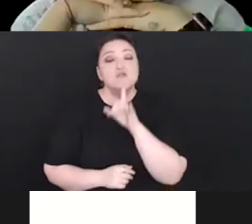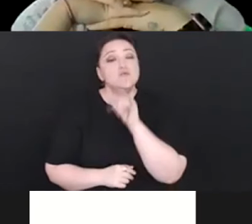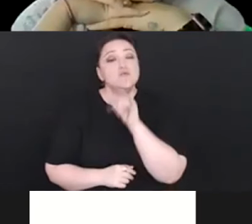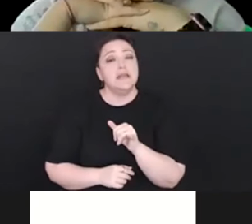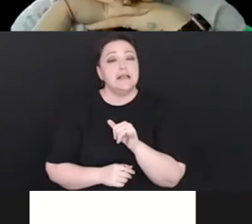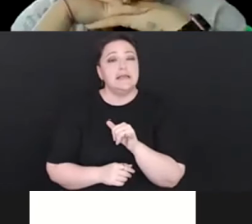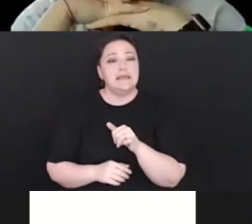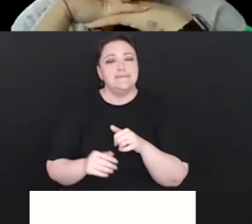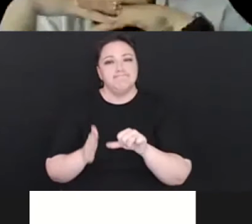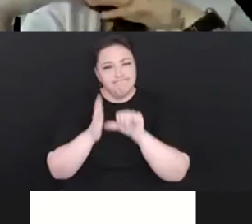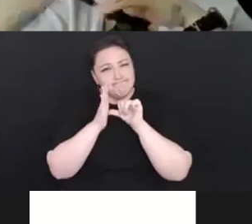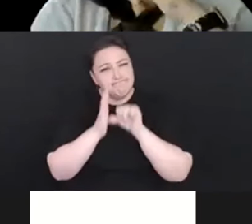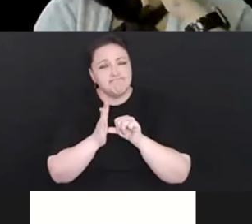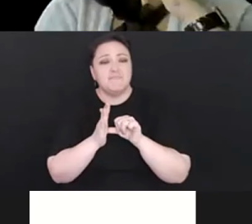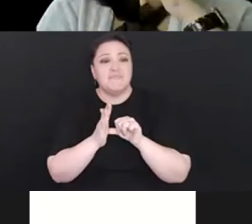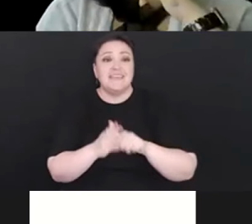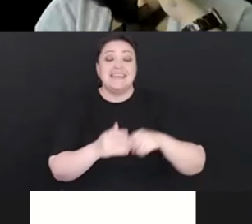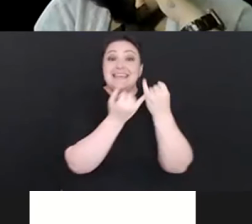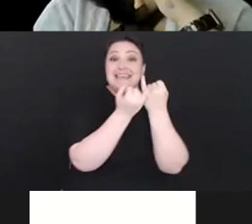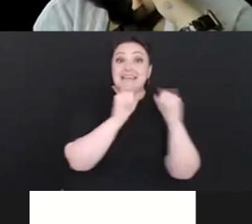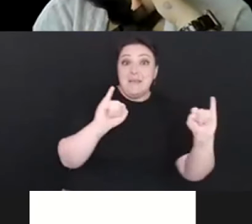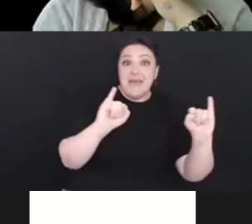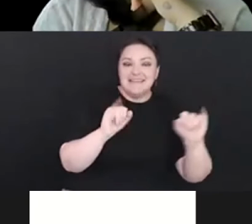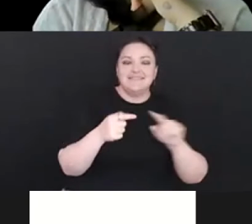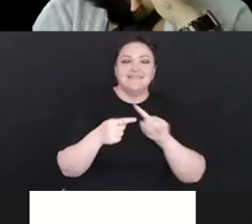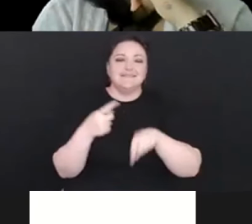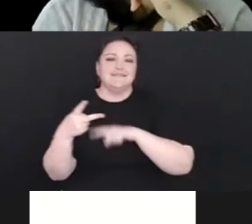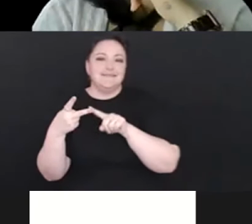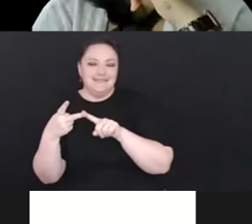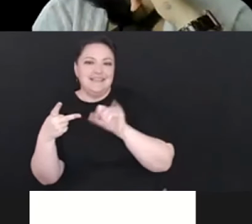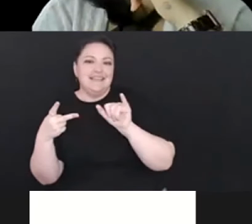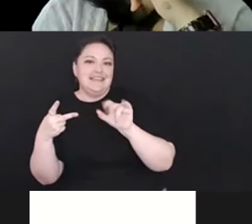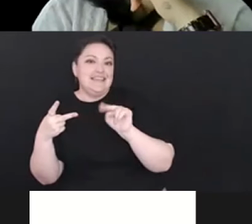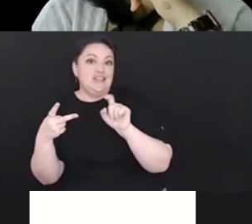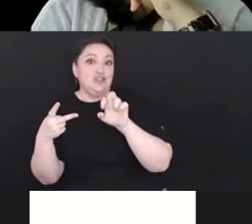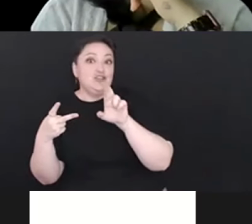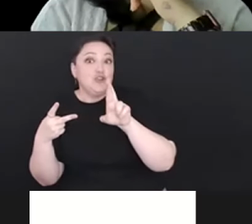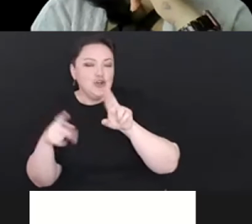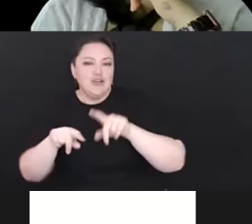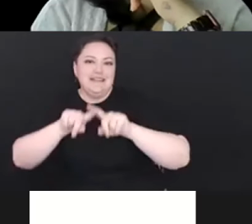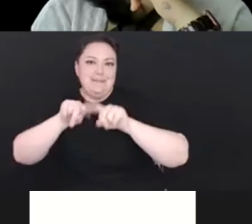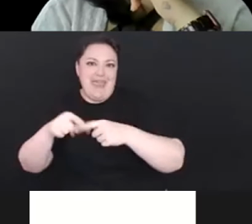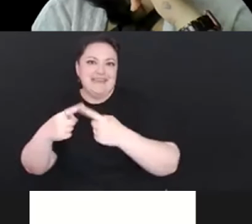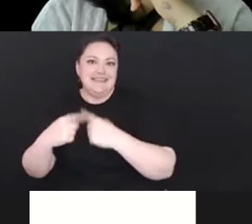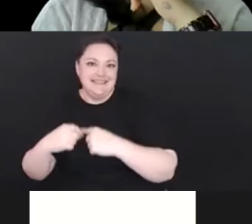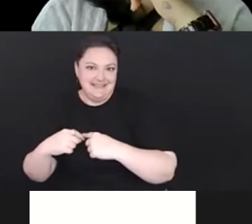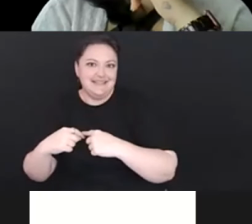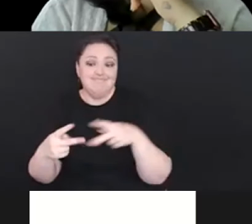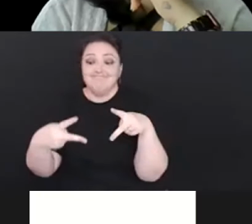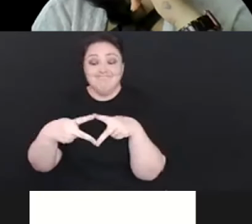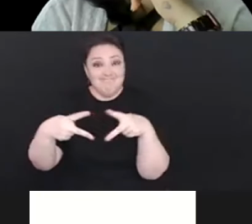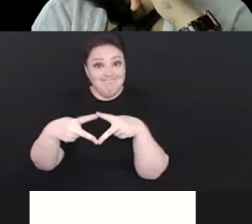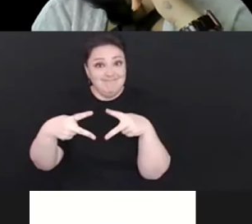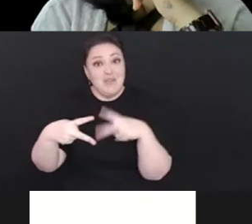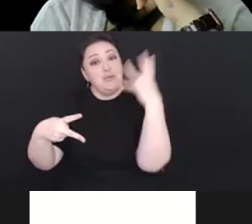interdependence because they are interconnected and talking about how they are and the beauty of both of them separately and together.